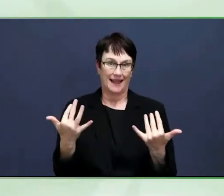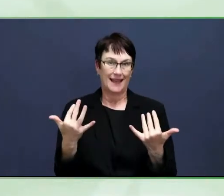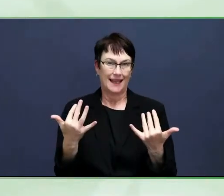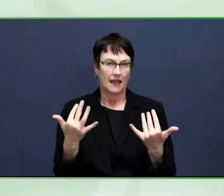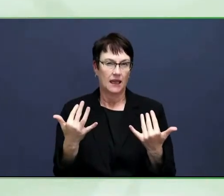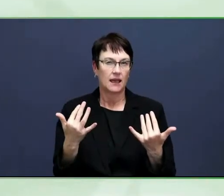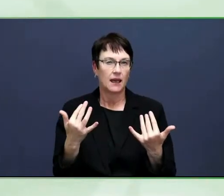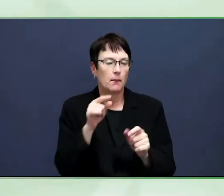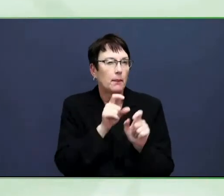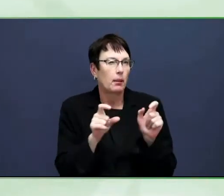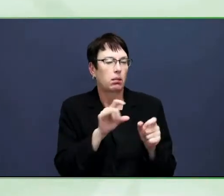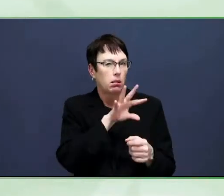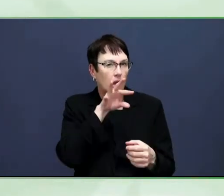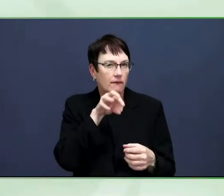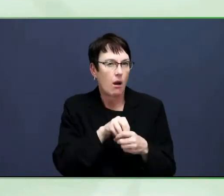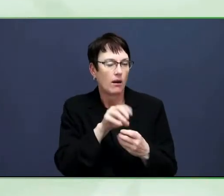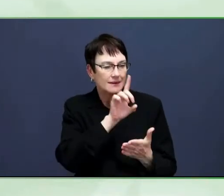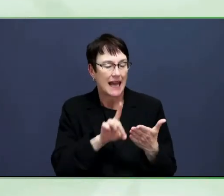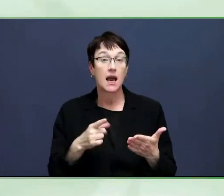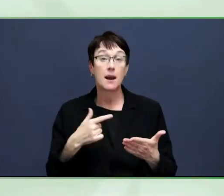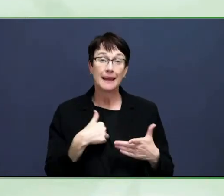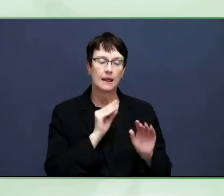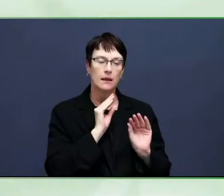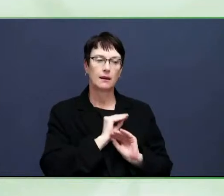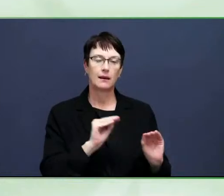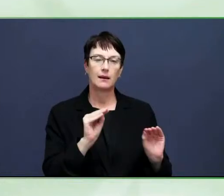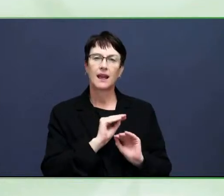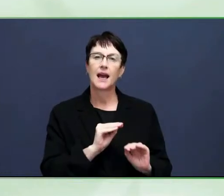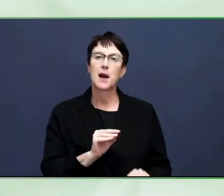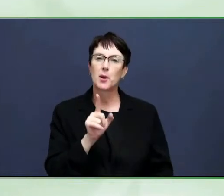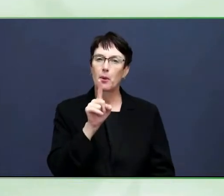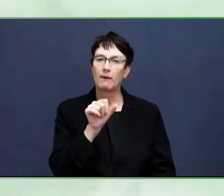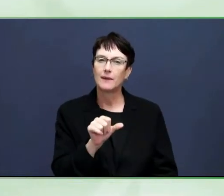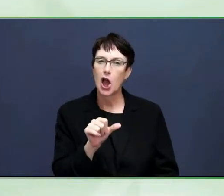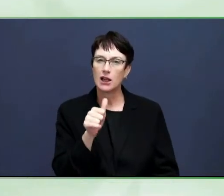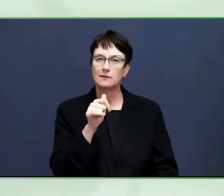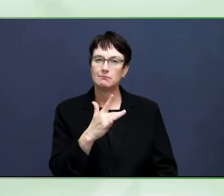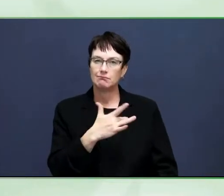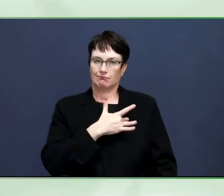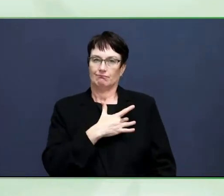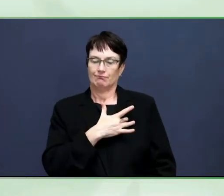through their hearts and emotions, they are the future allies.